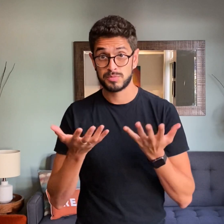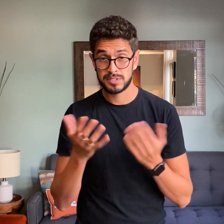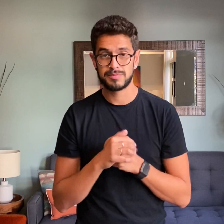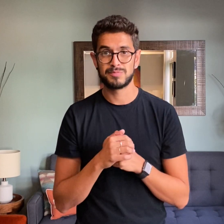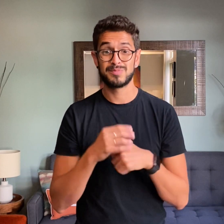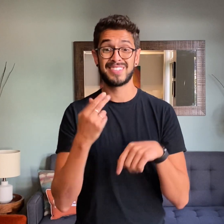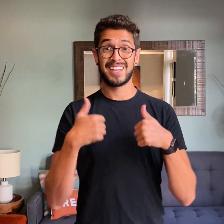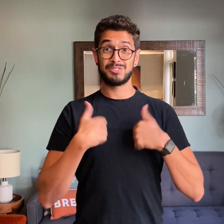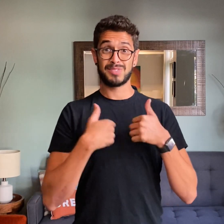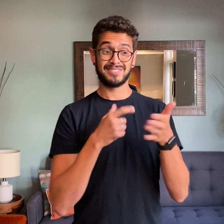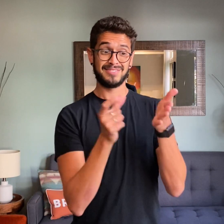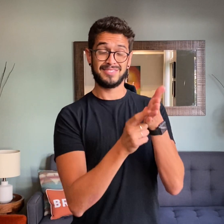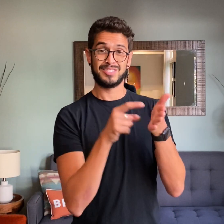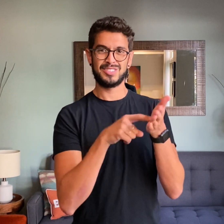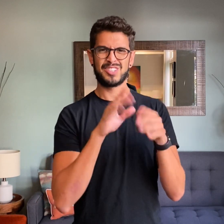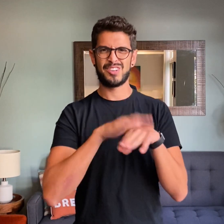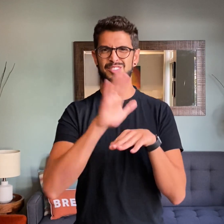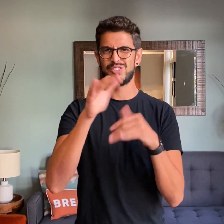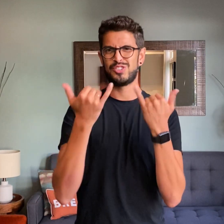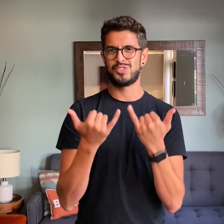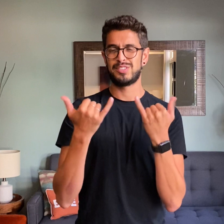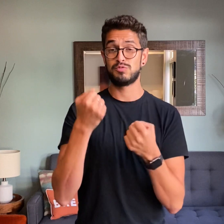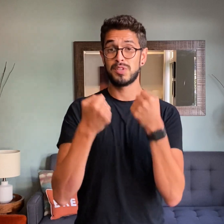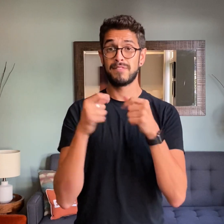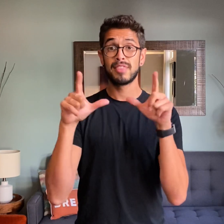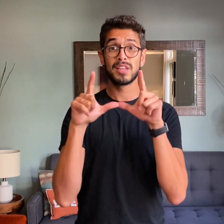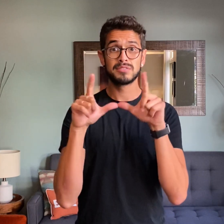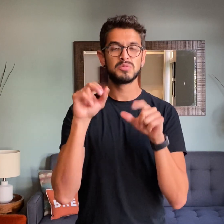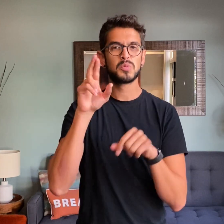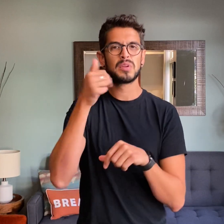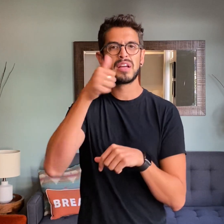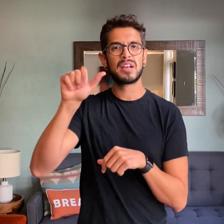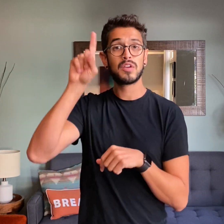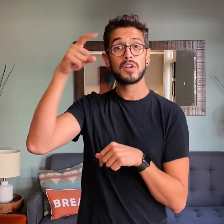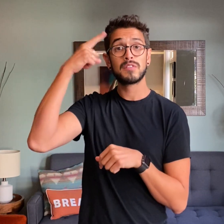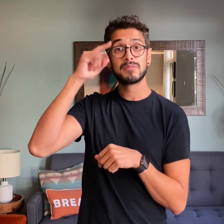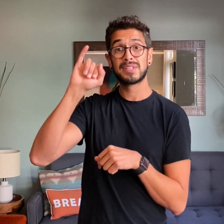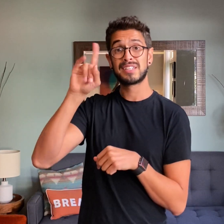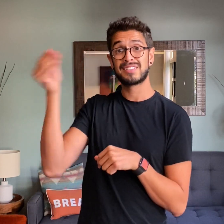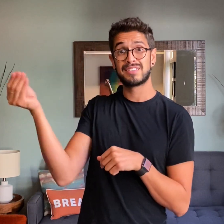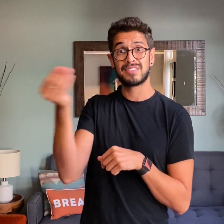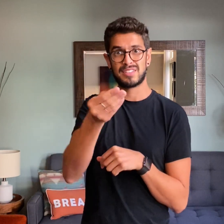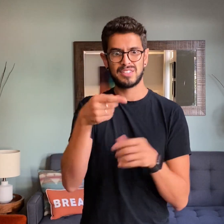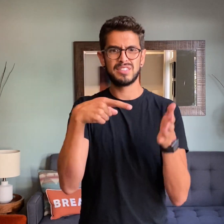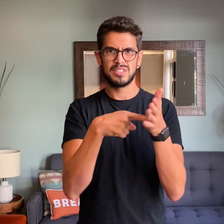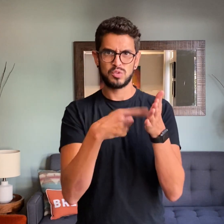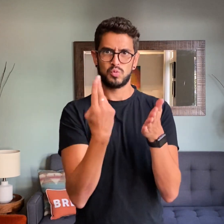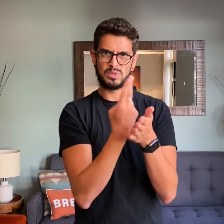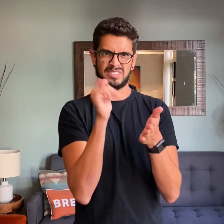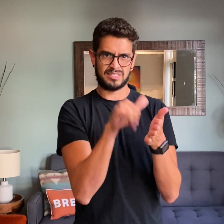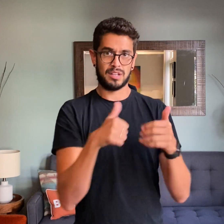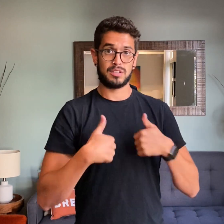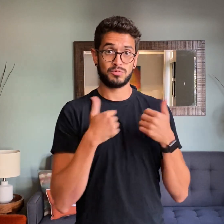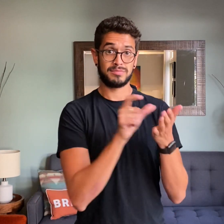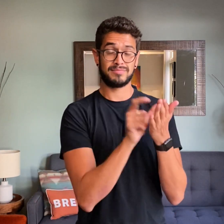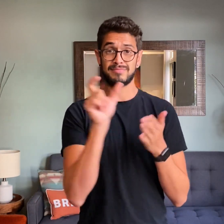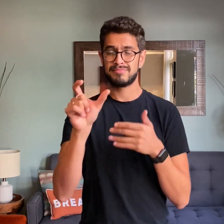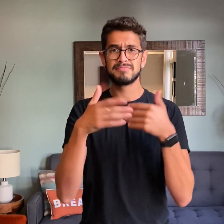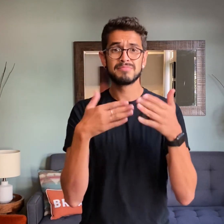You’ll provide your address that’s on your current driver’s license or other government-issued ID. Even if this is an old address,